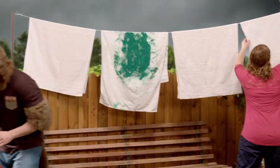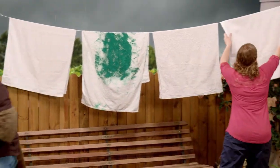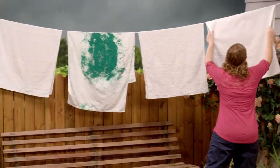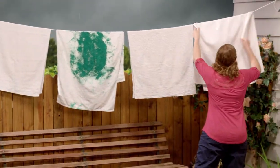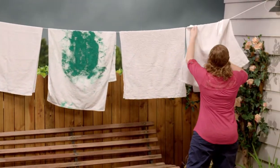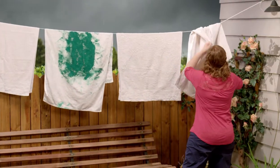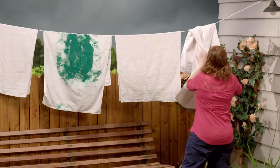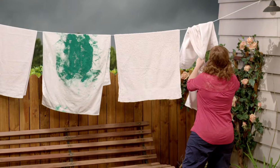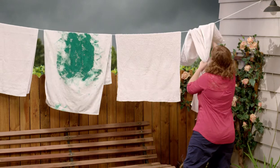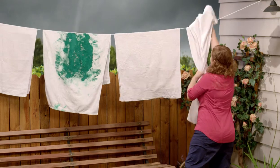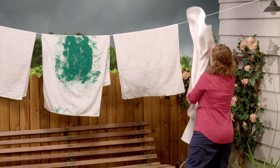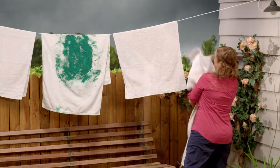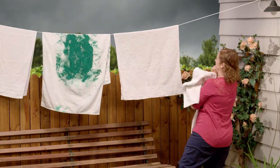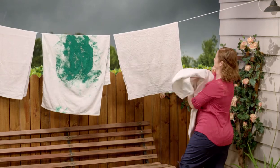Okay.